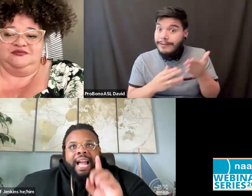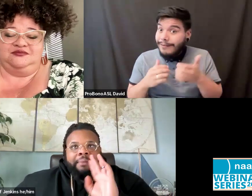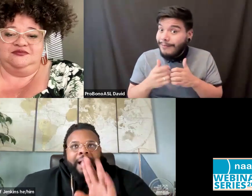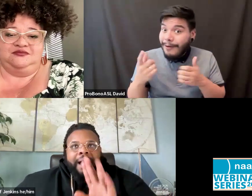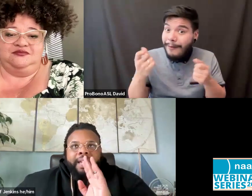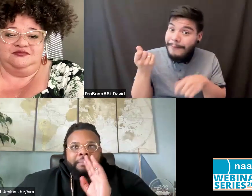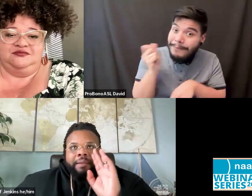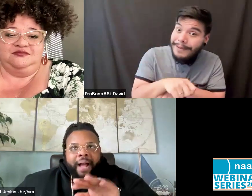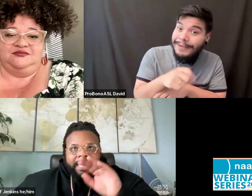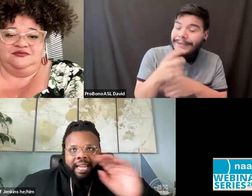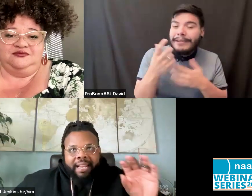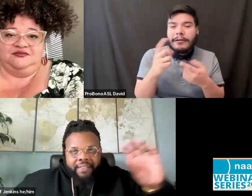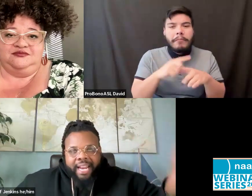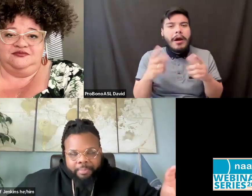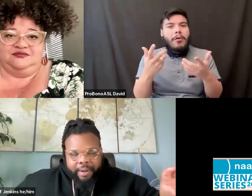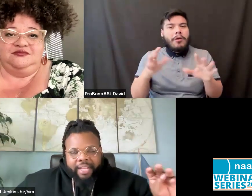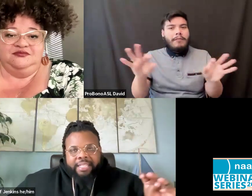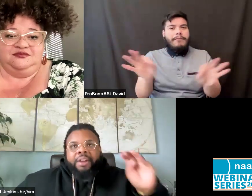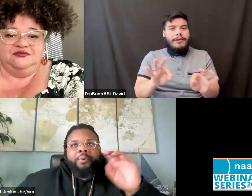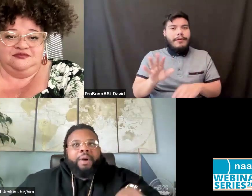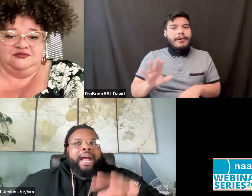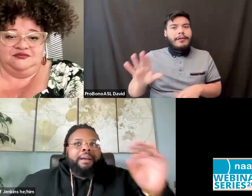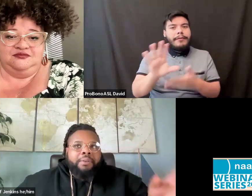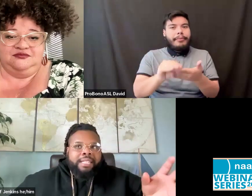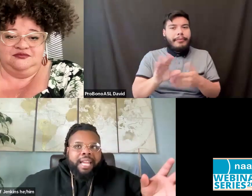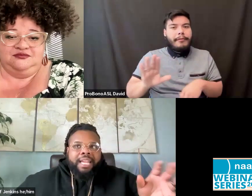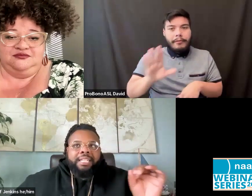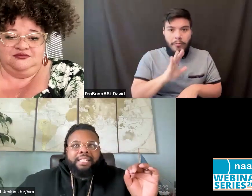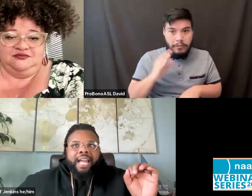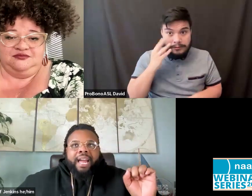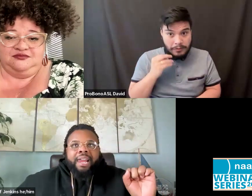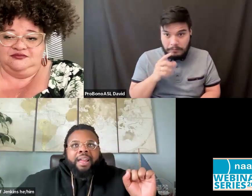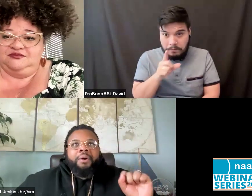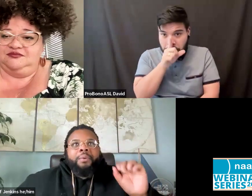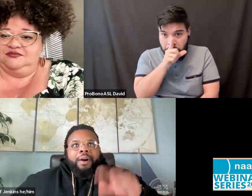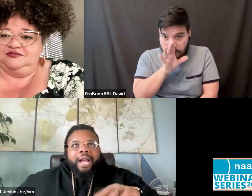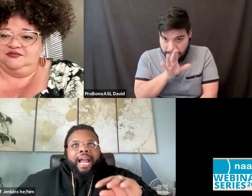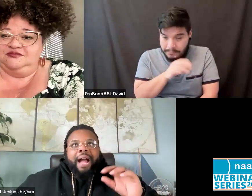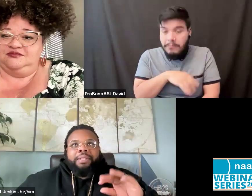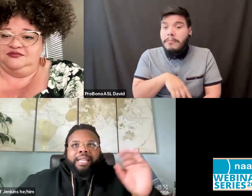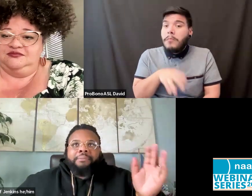I would not be minimizing any of that experience. What I am going to say is, is that what I would say